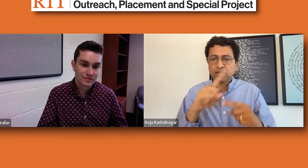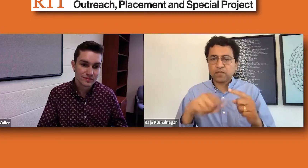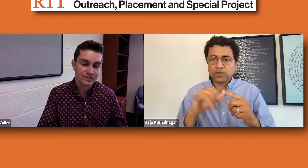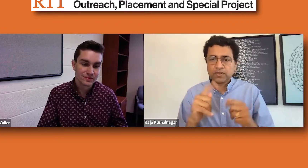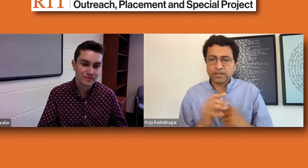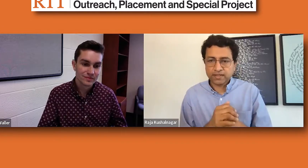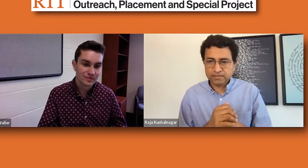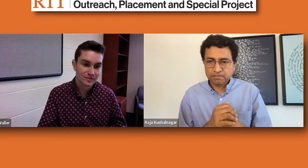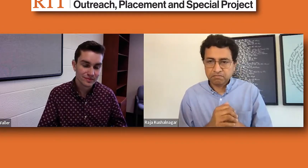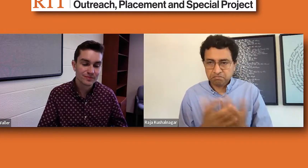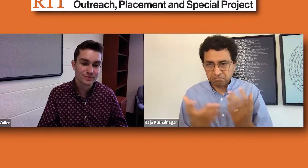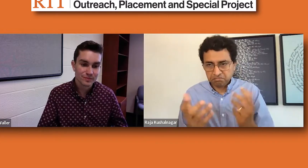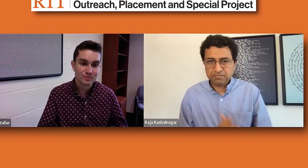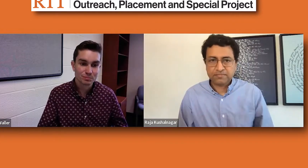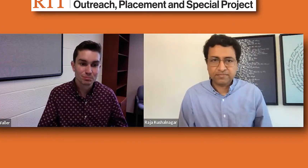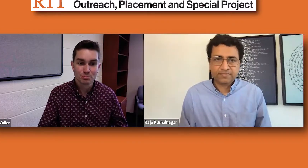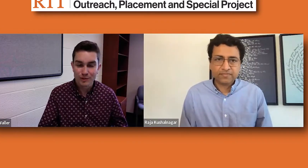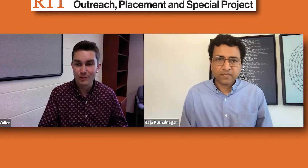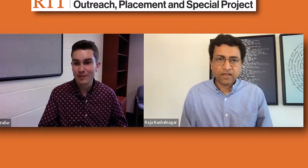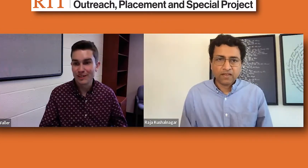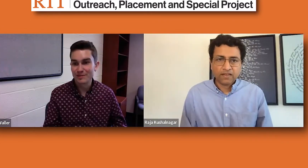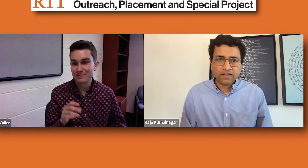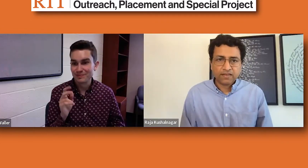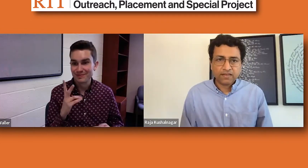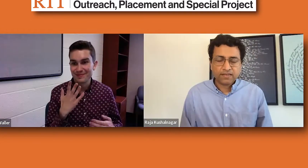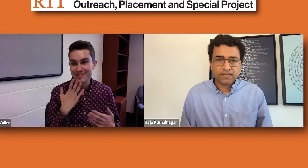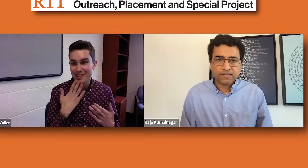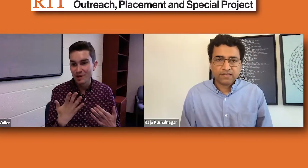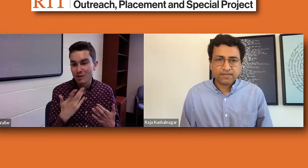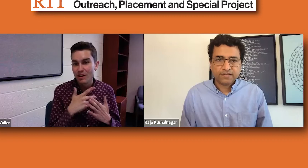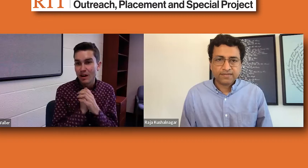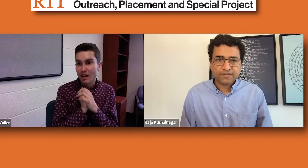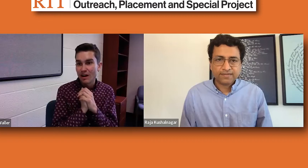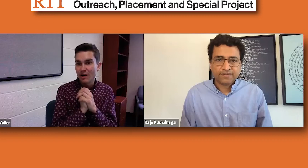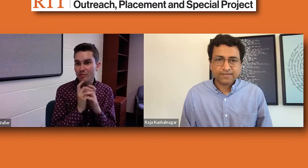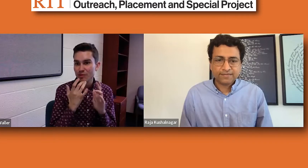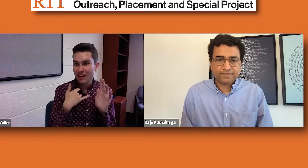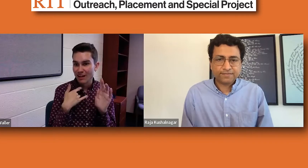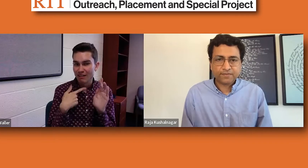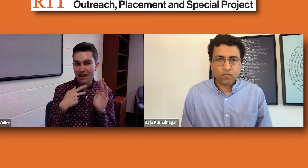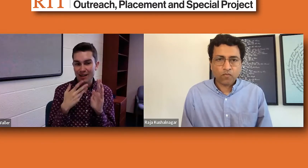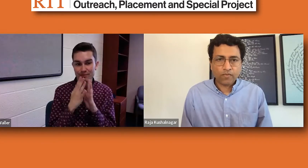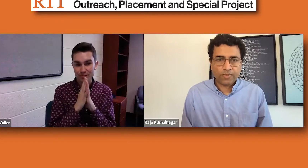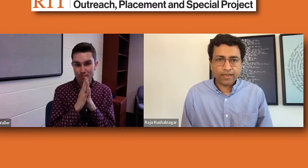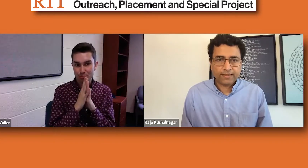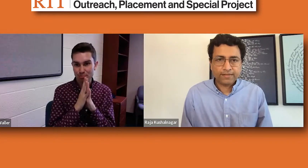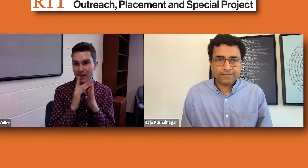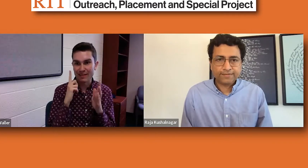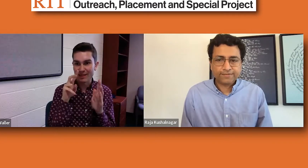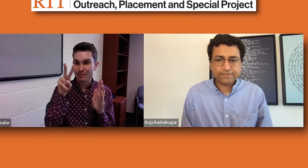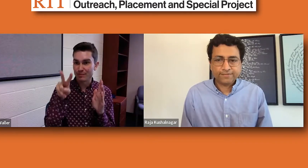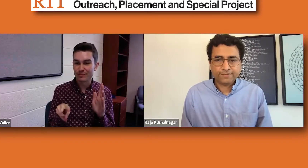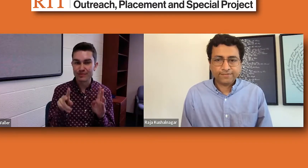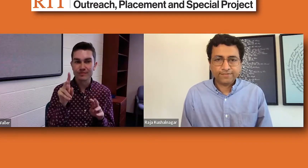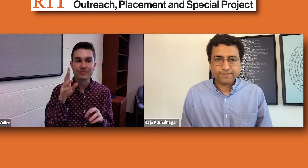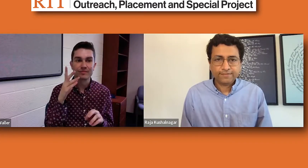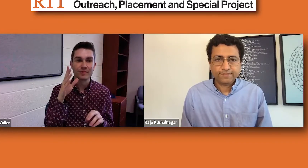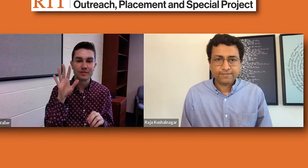to let people know you're there and what you're doing.